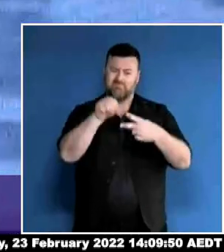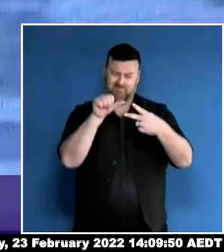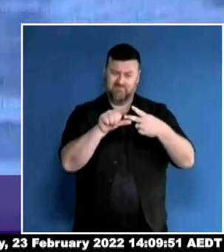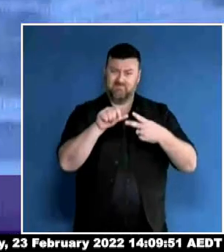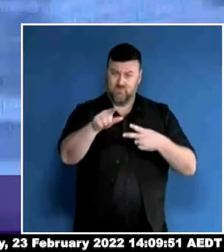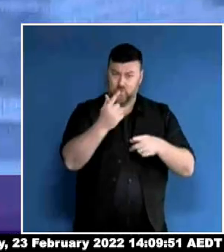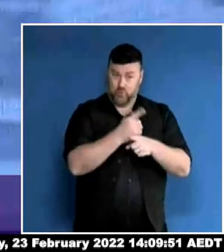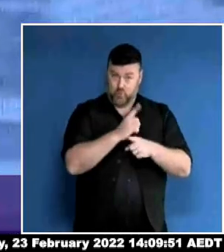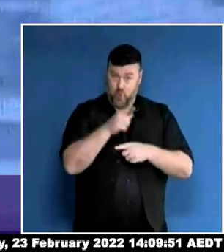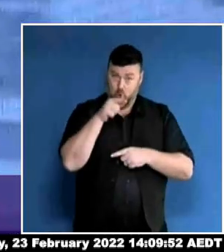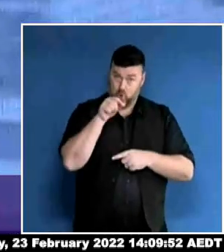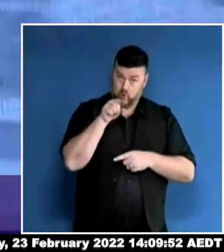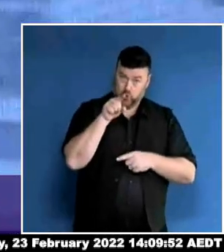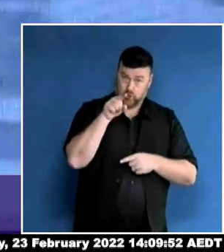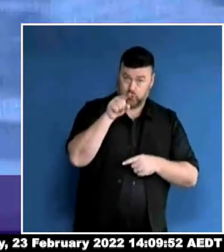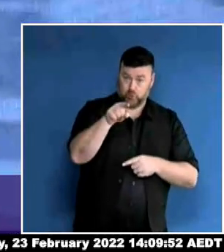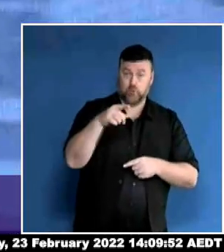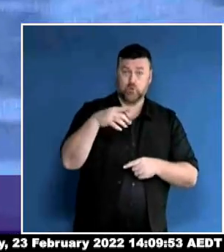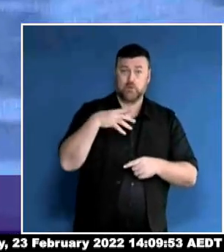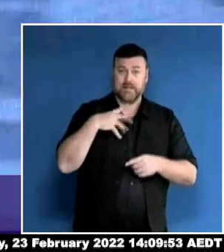At the start, you were not responsible for rostering.